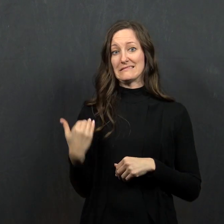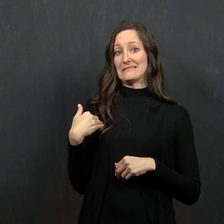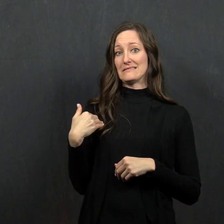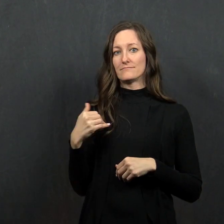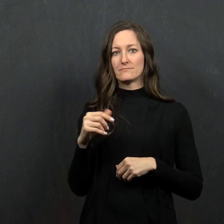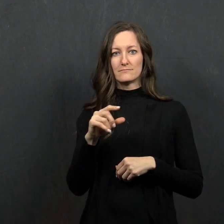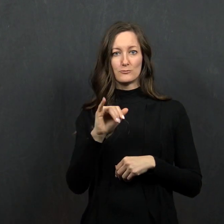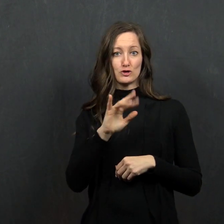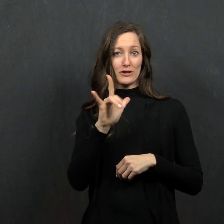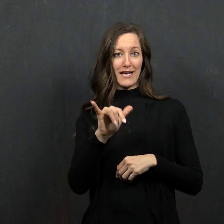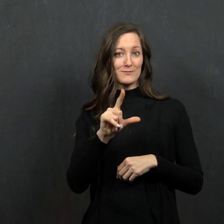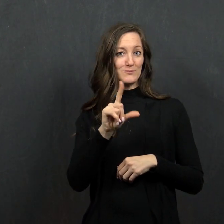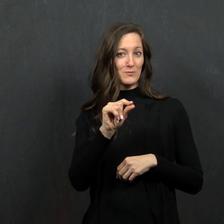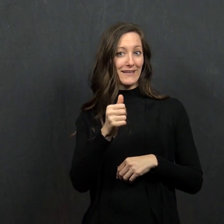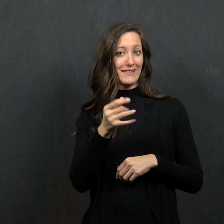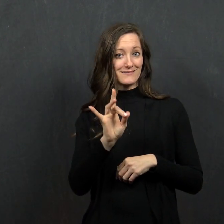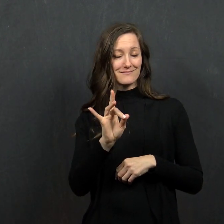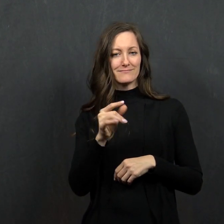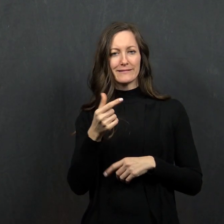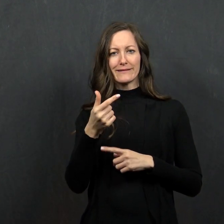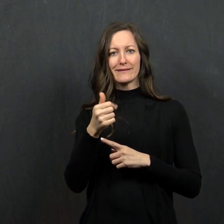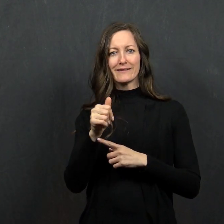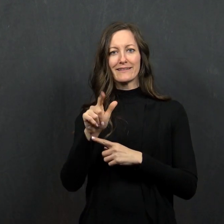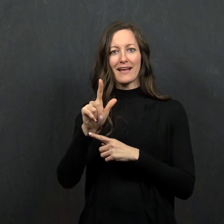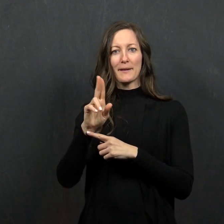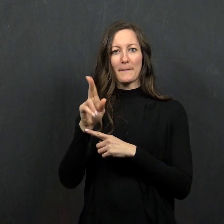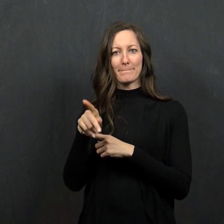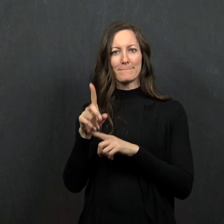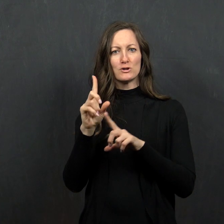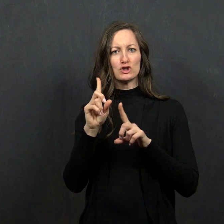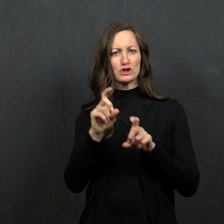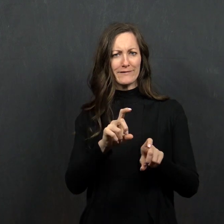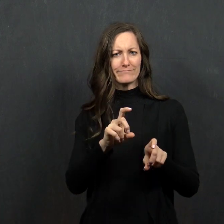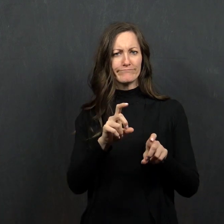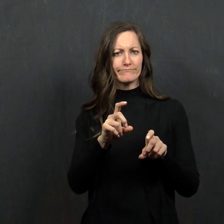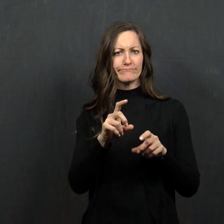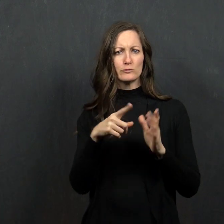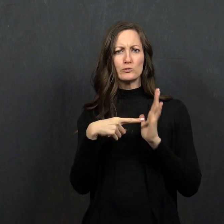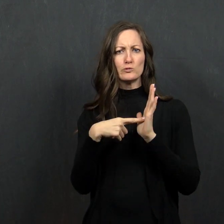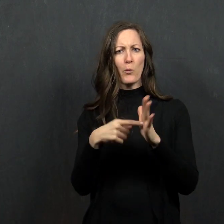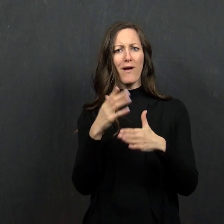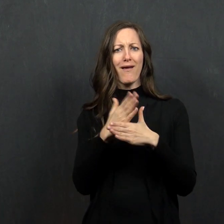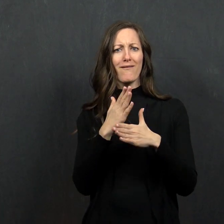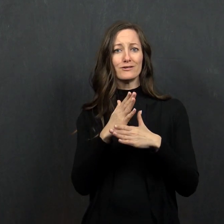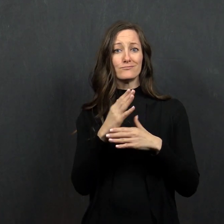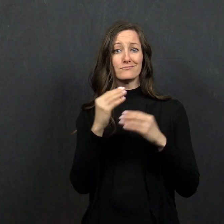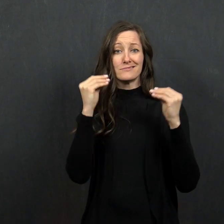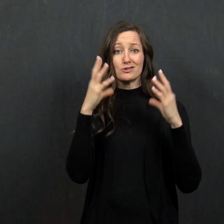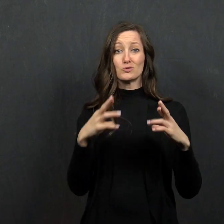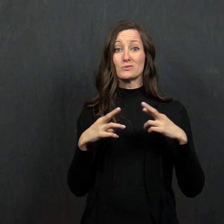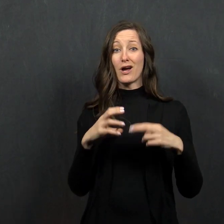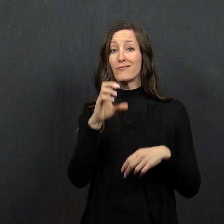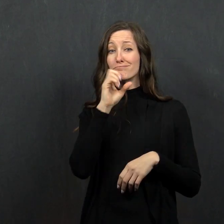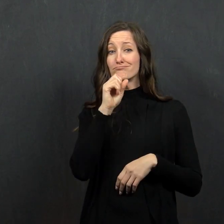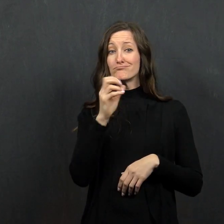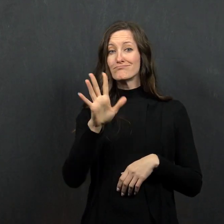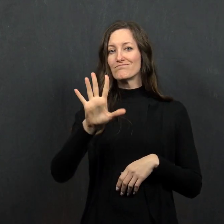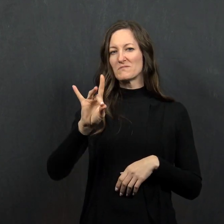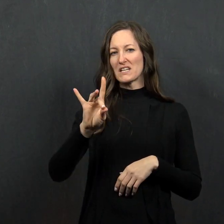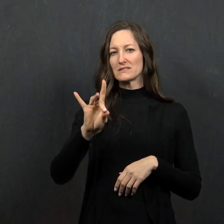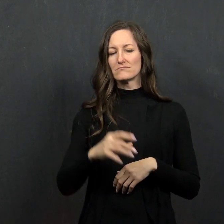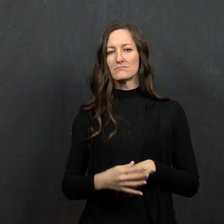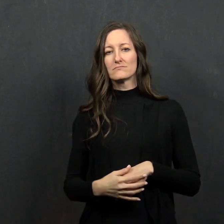A July 2018 Gallup poll indicated that the average age a teacher retires is about 58.